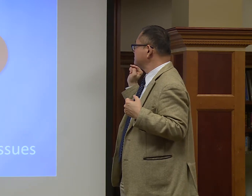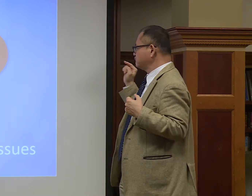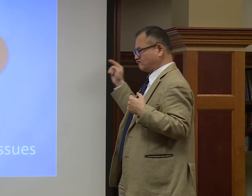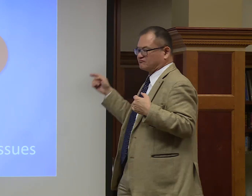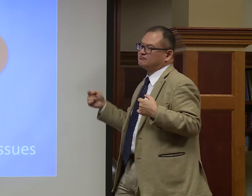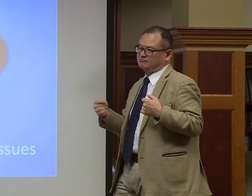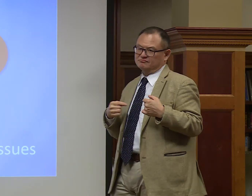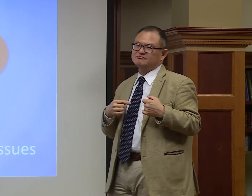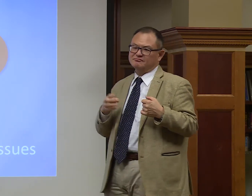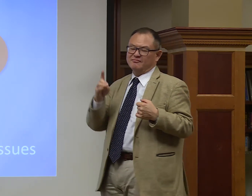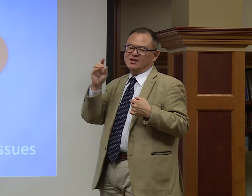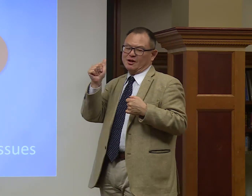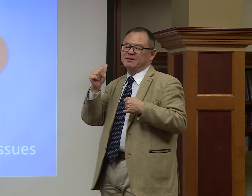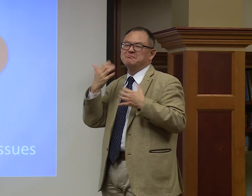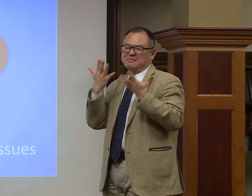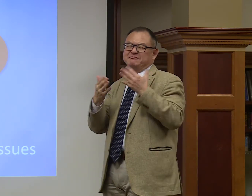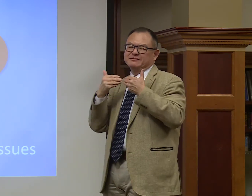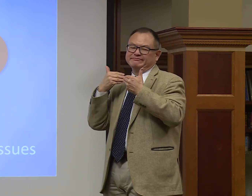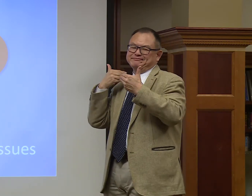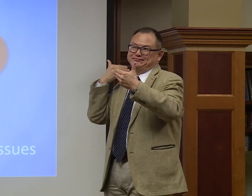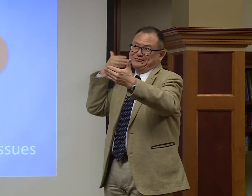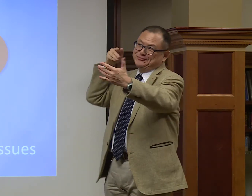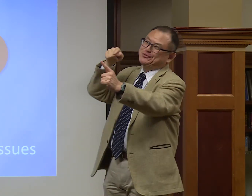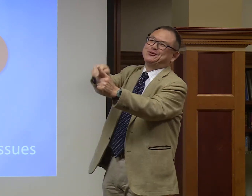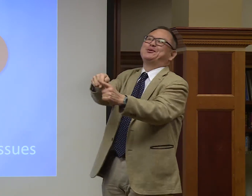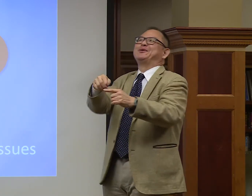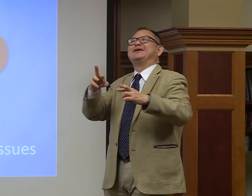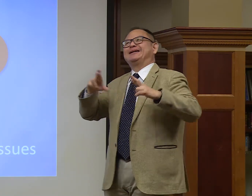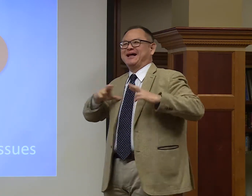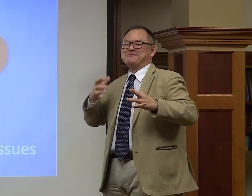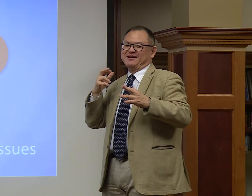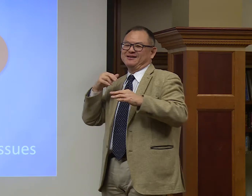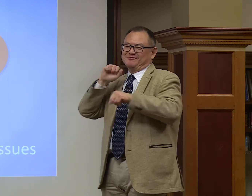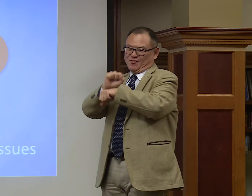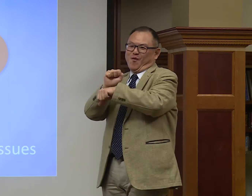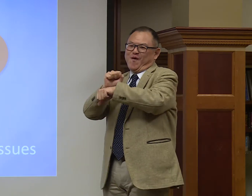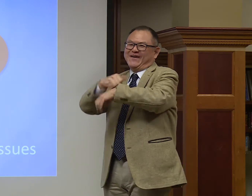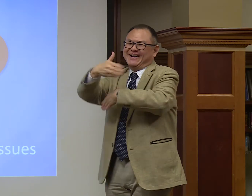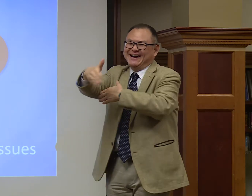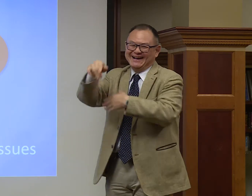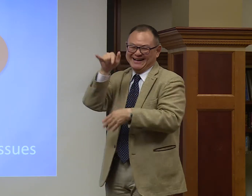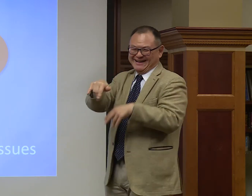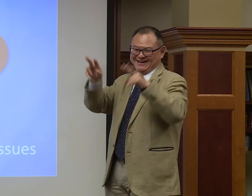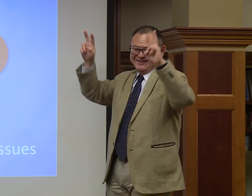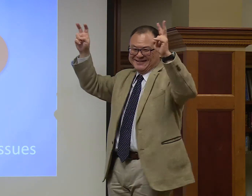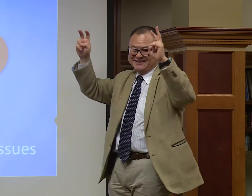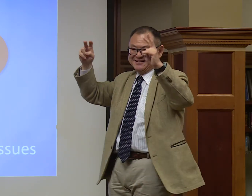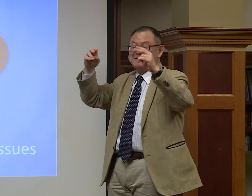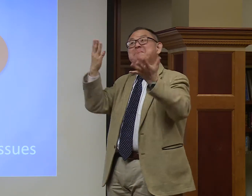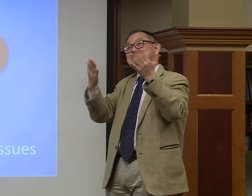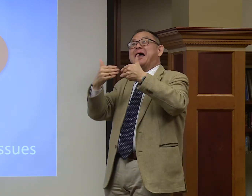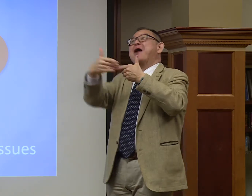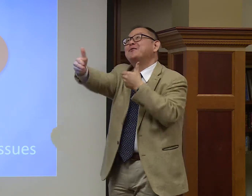Again, I'm mentioned disability, and, uh-- nah--I may do this after I retire also.